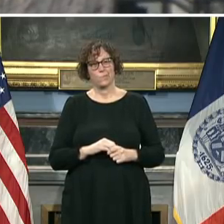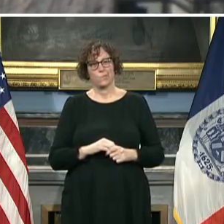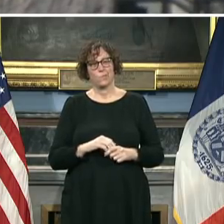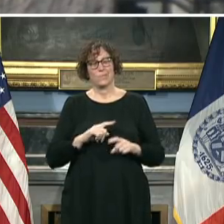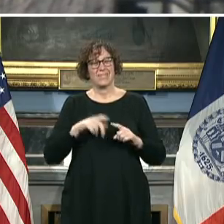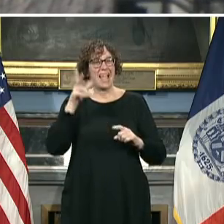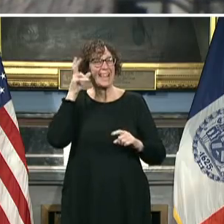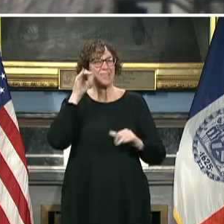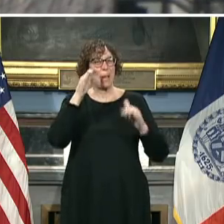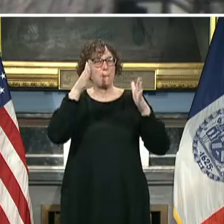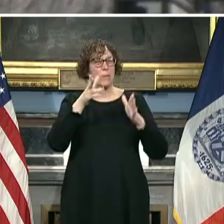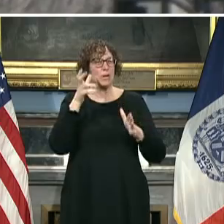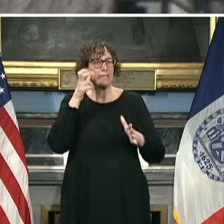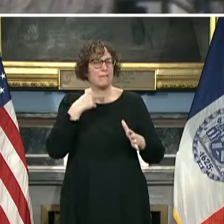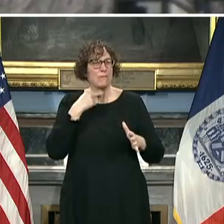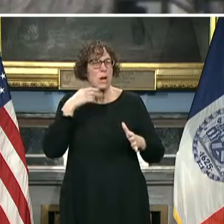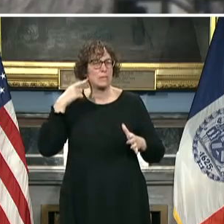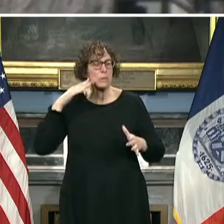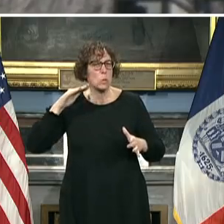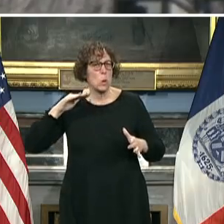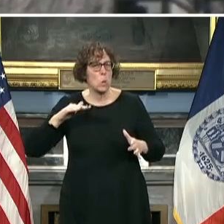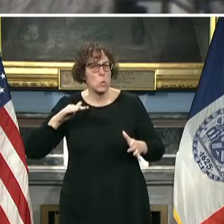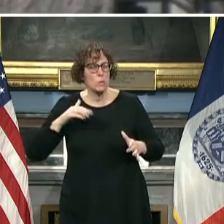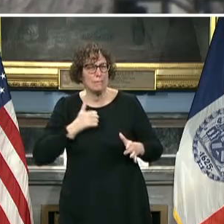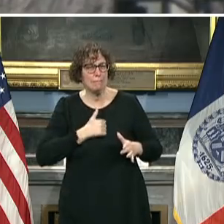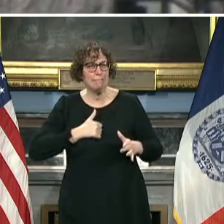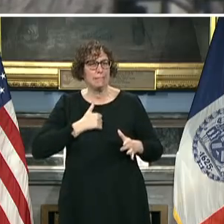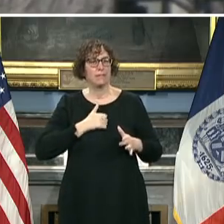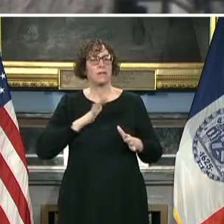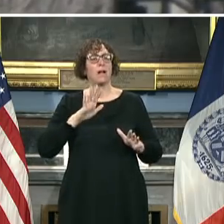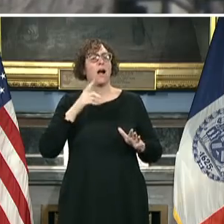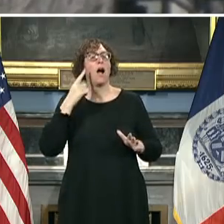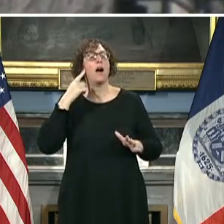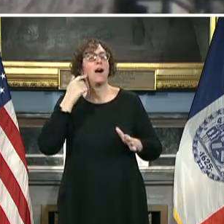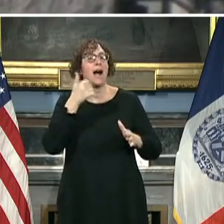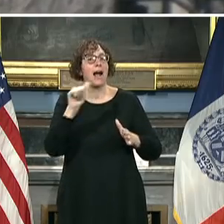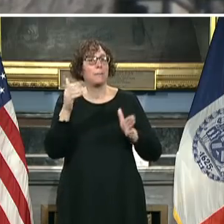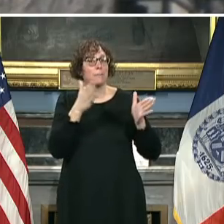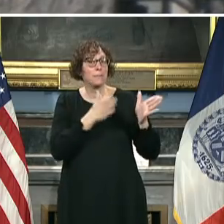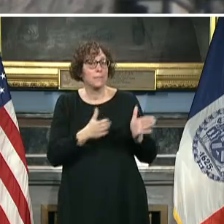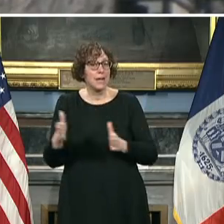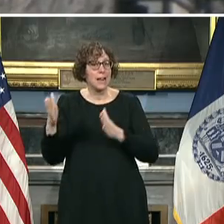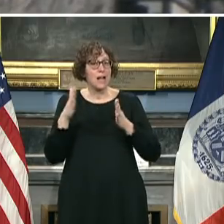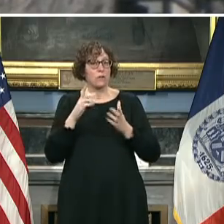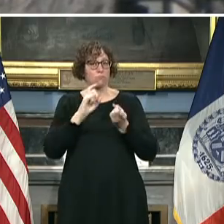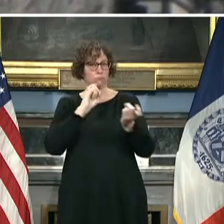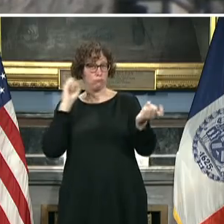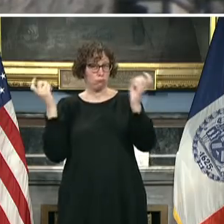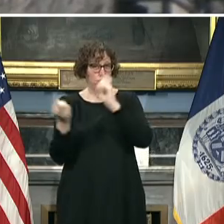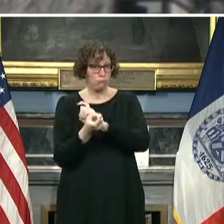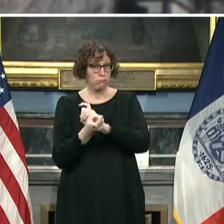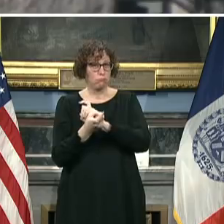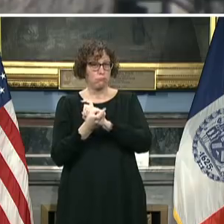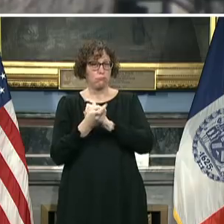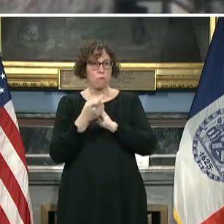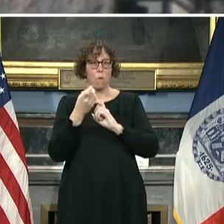AB OU. T [ INAUDIBLE QUESTION ]